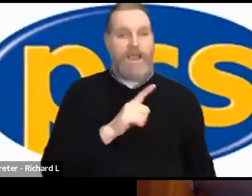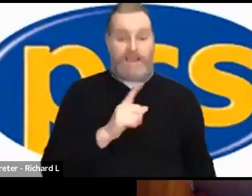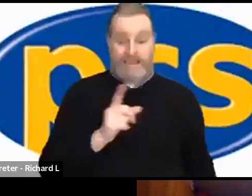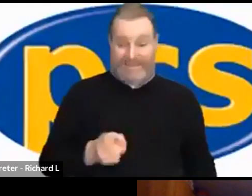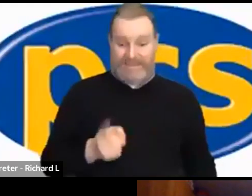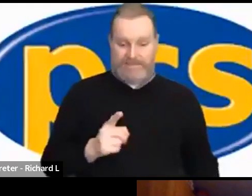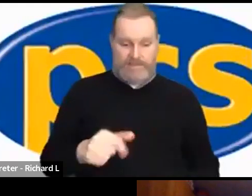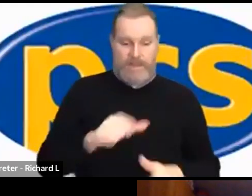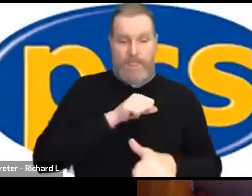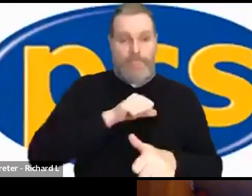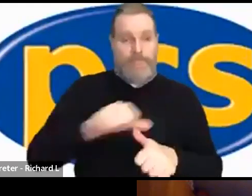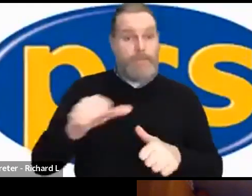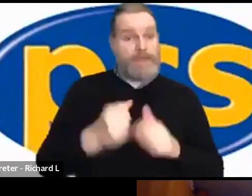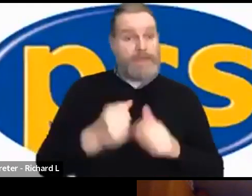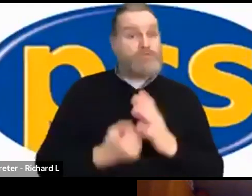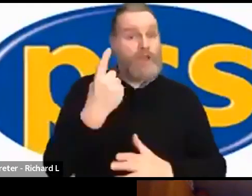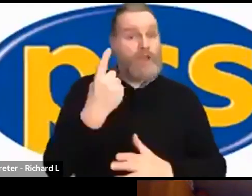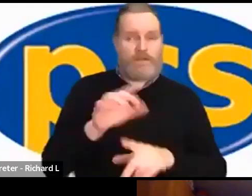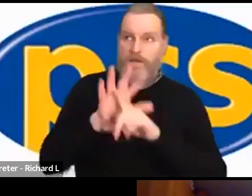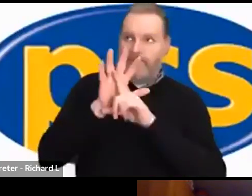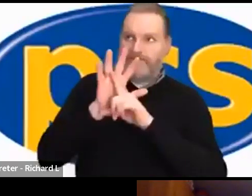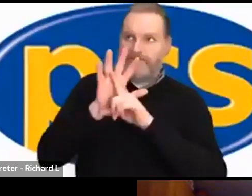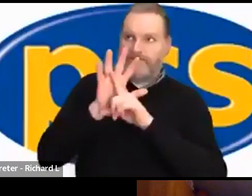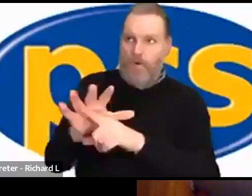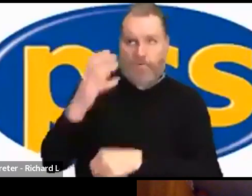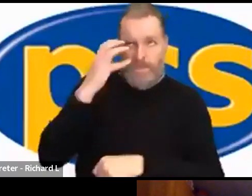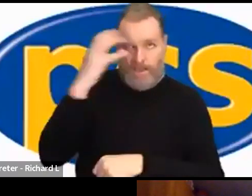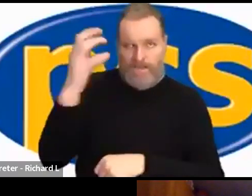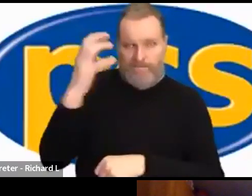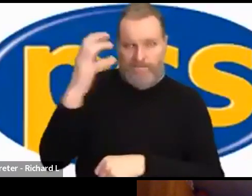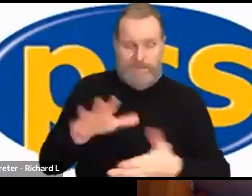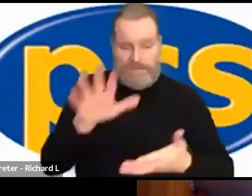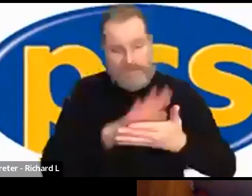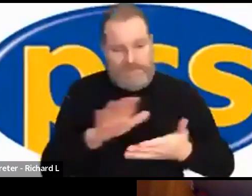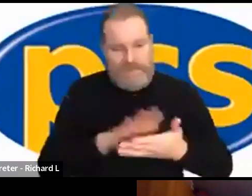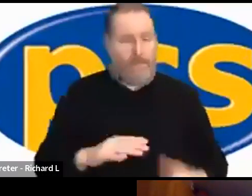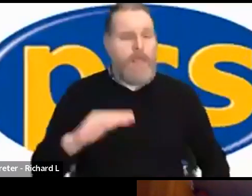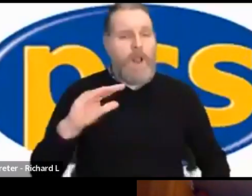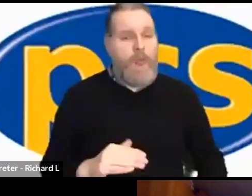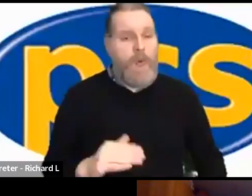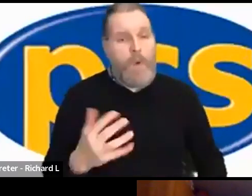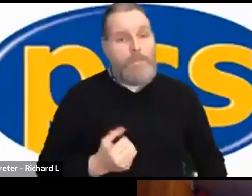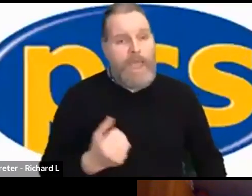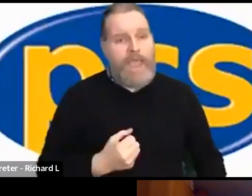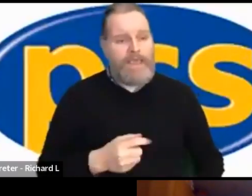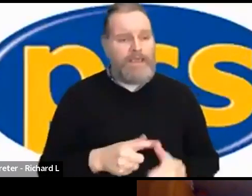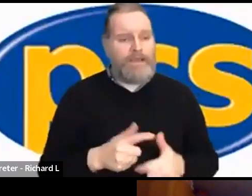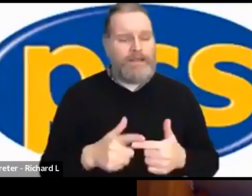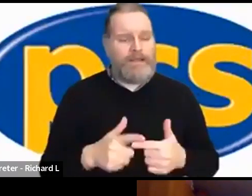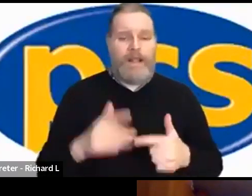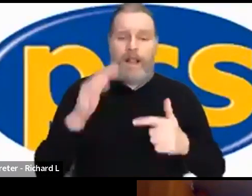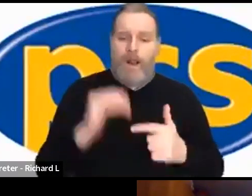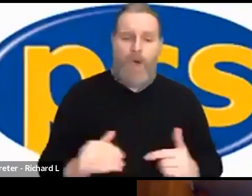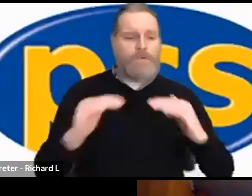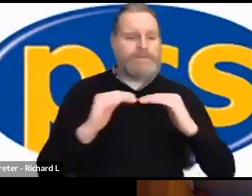that we are that we are the best chance of of forcing the of forcing the Government to do something about poverty, pay massive cuts in your living room massive cuts in your living